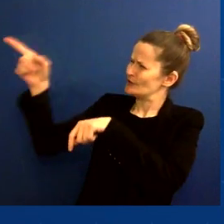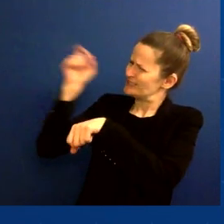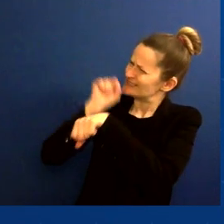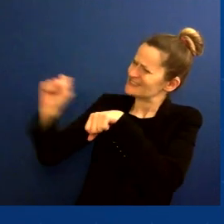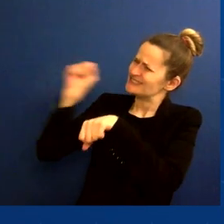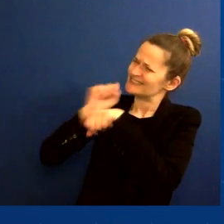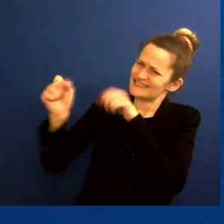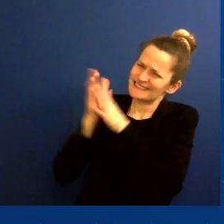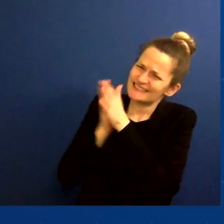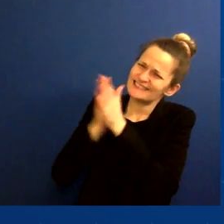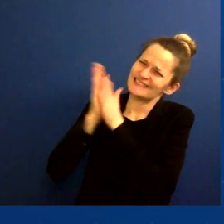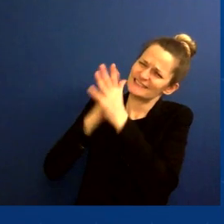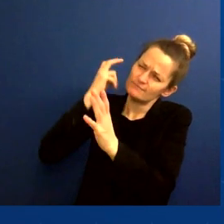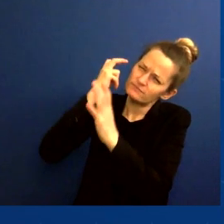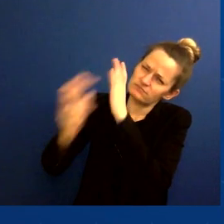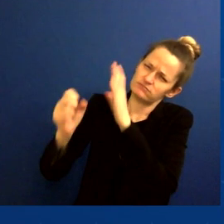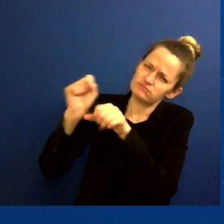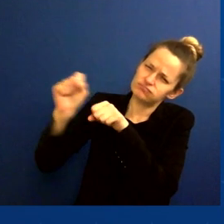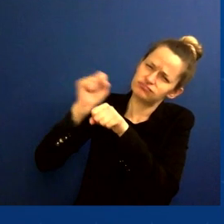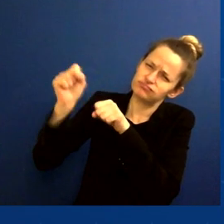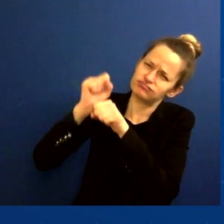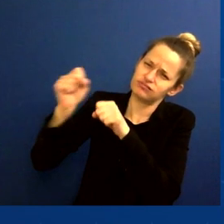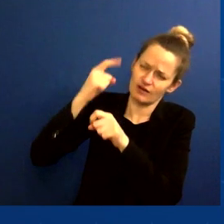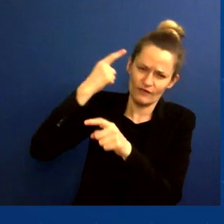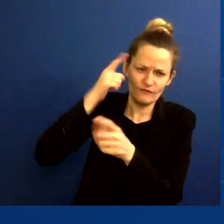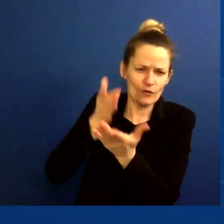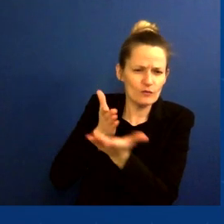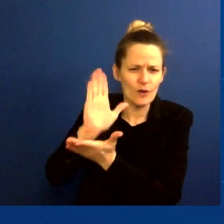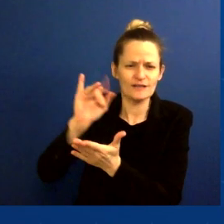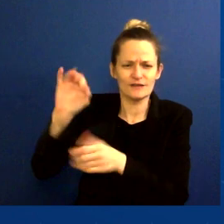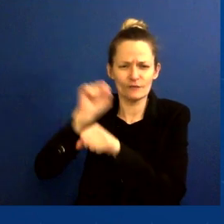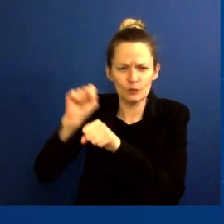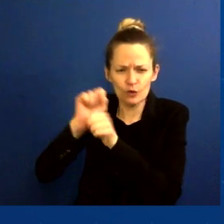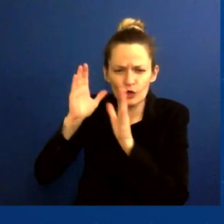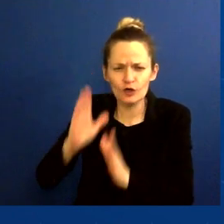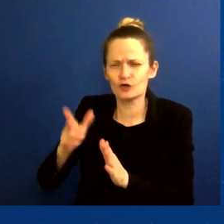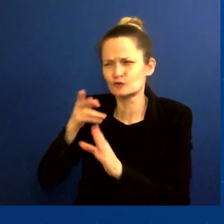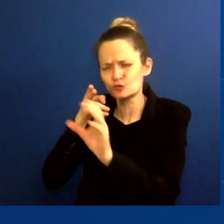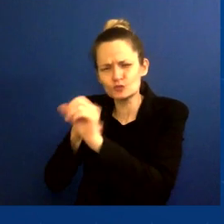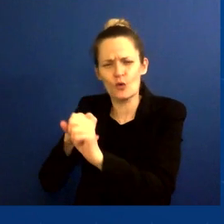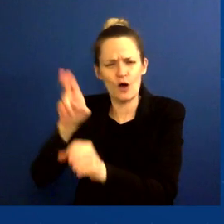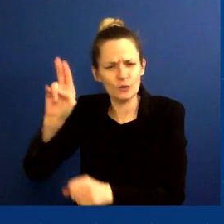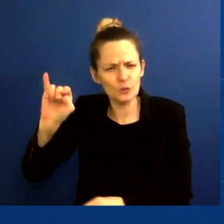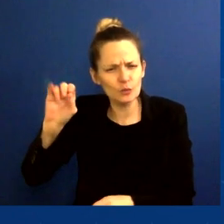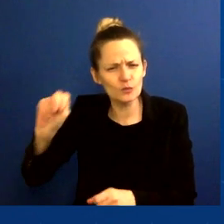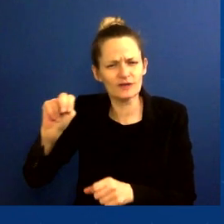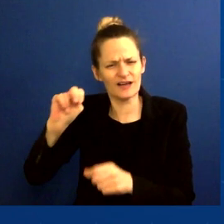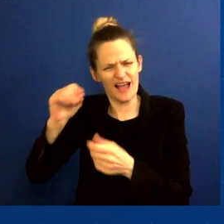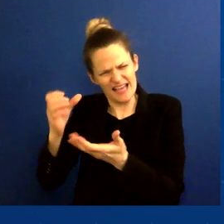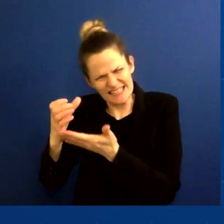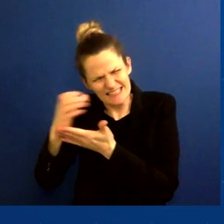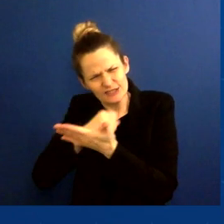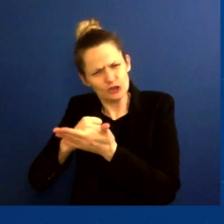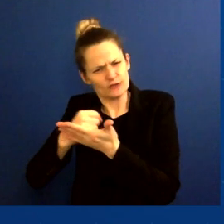to be able to join a union to be paid what they deserve and get the care and the health care and the family care that their families need.